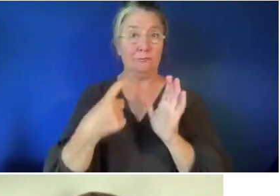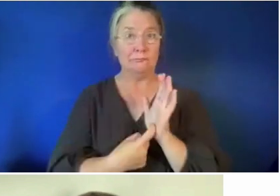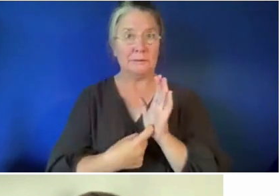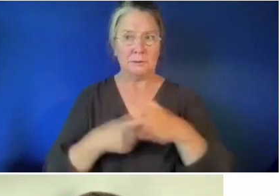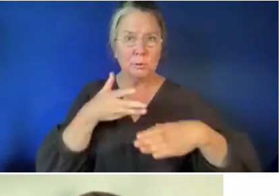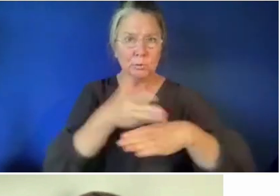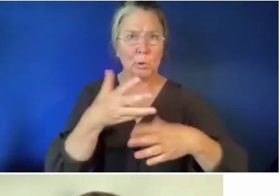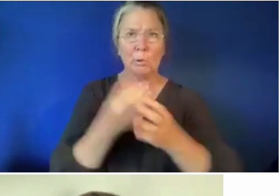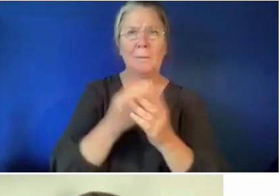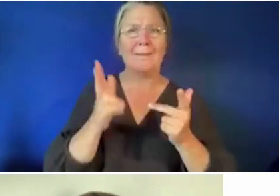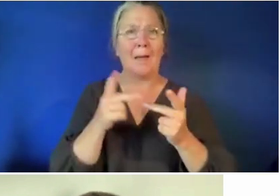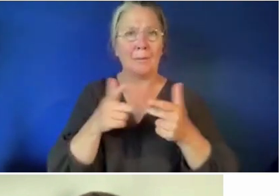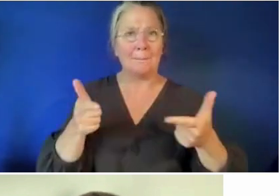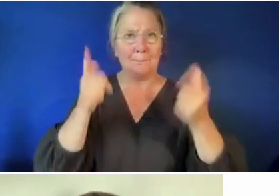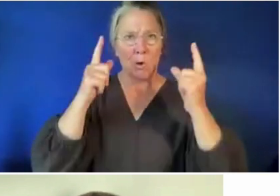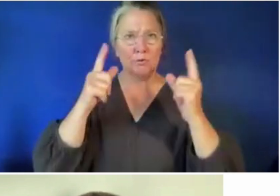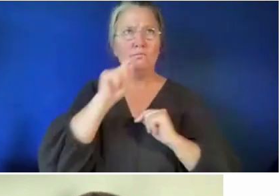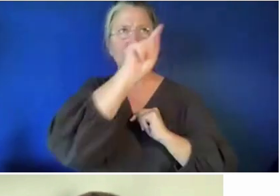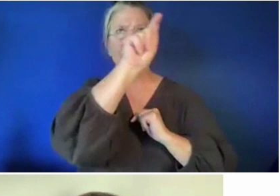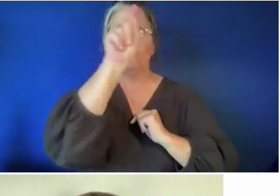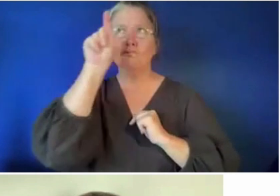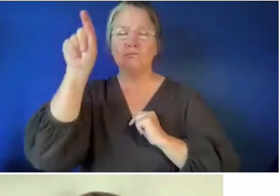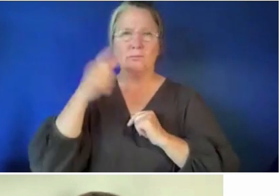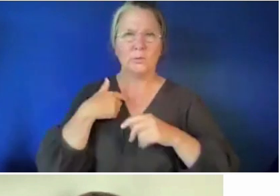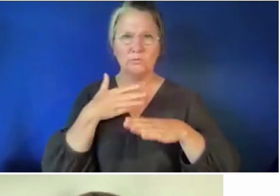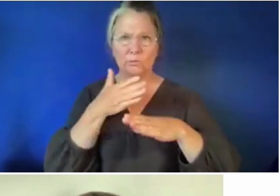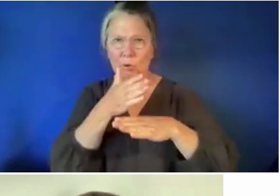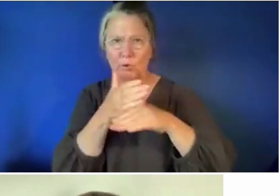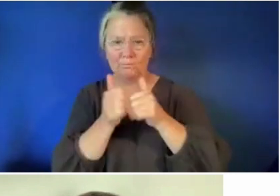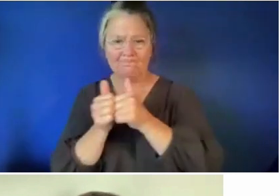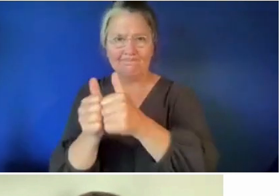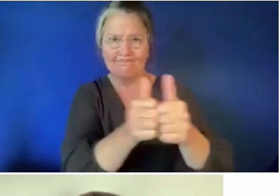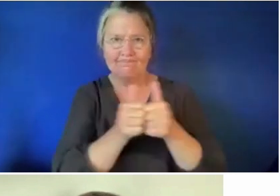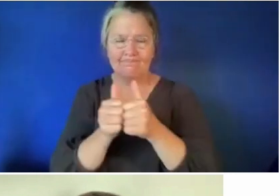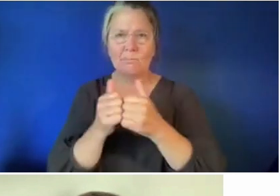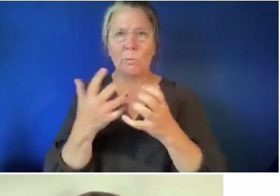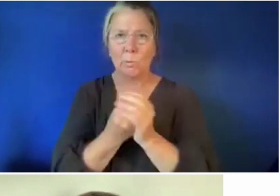in various forms of legislation and regulation to get that underway.